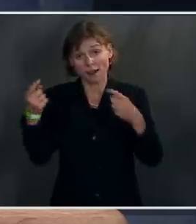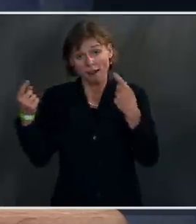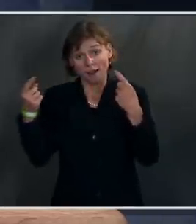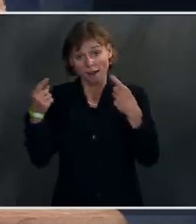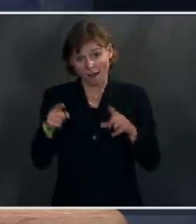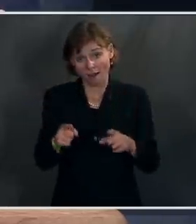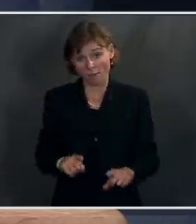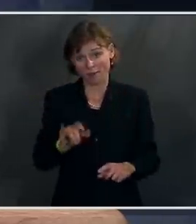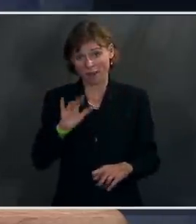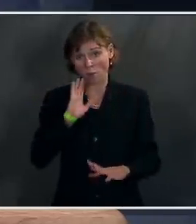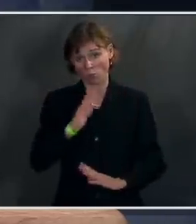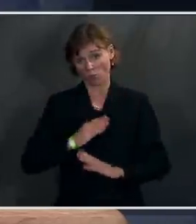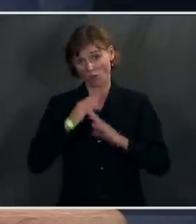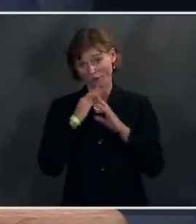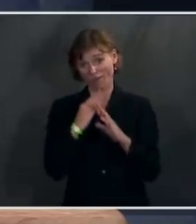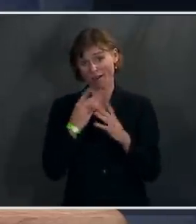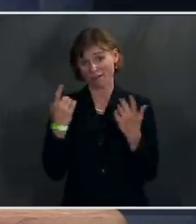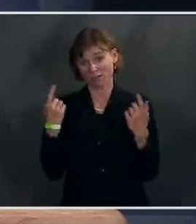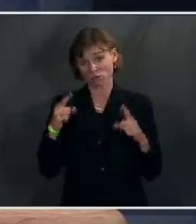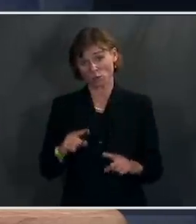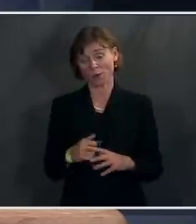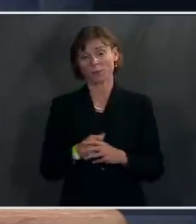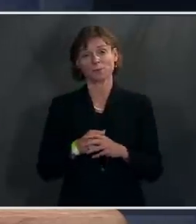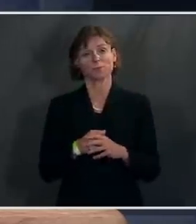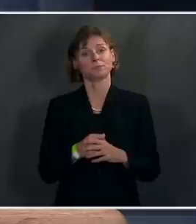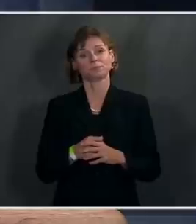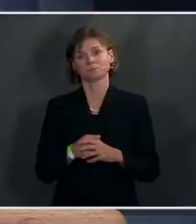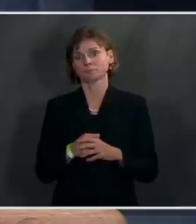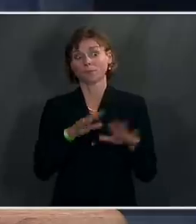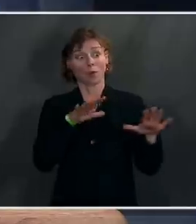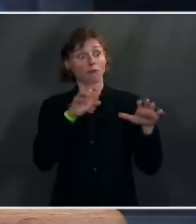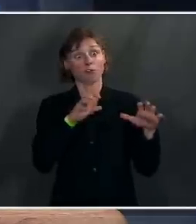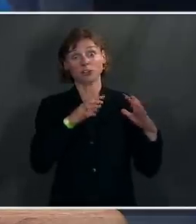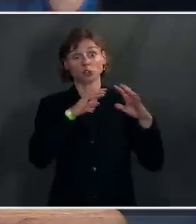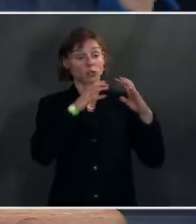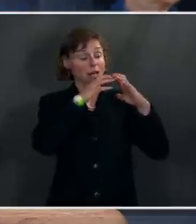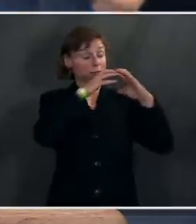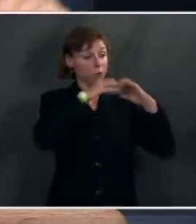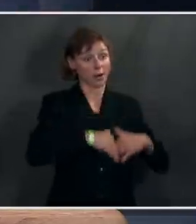exactly as we've planned it. Freezers can break trucks can break snowstorm's,